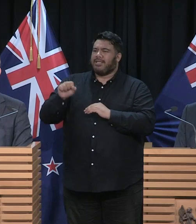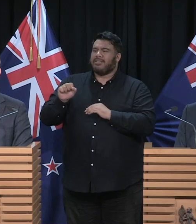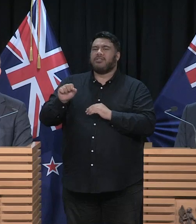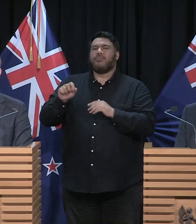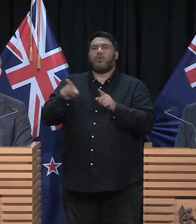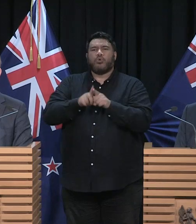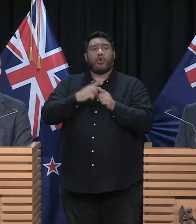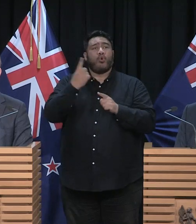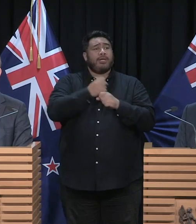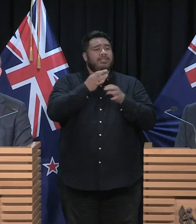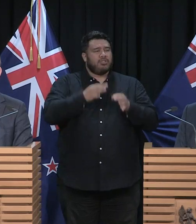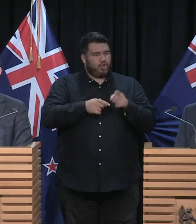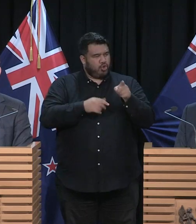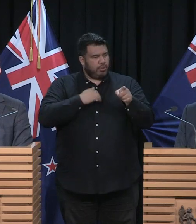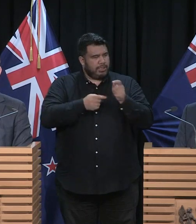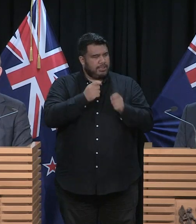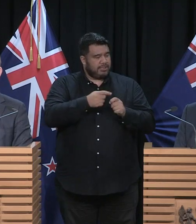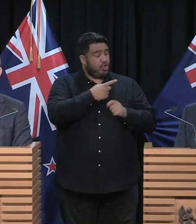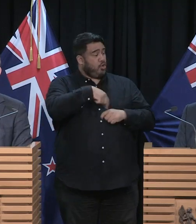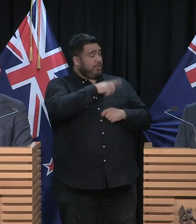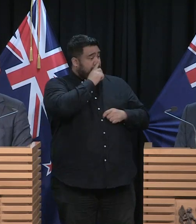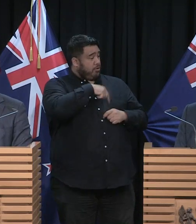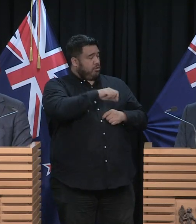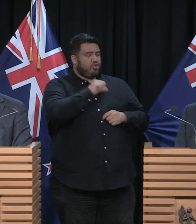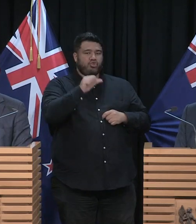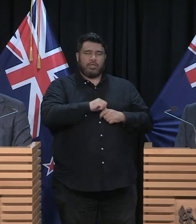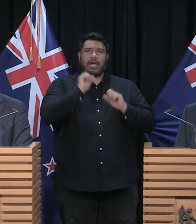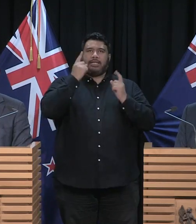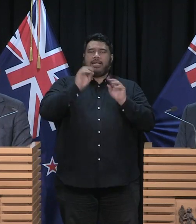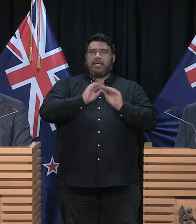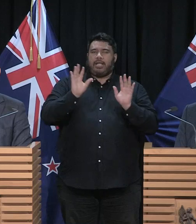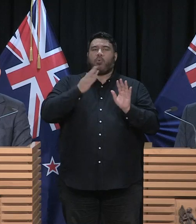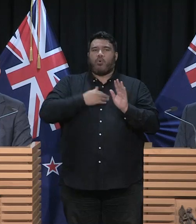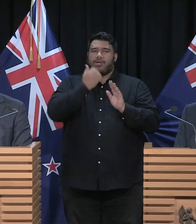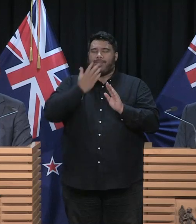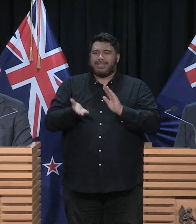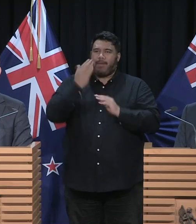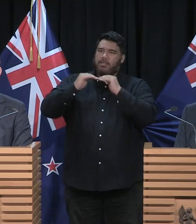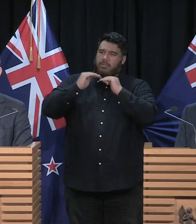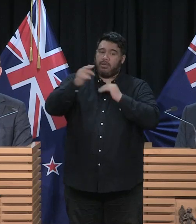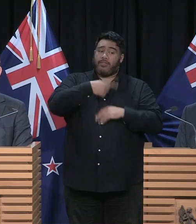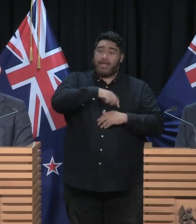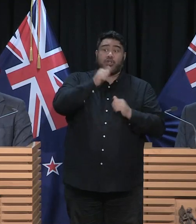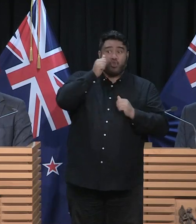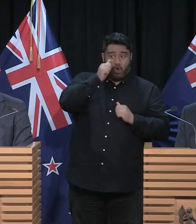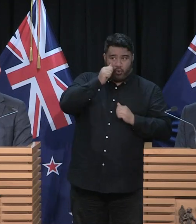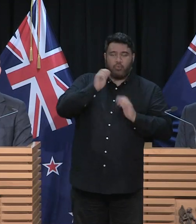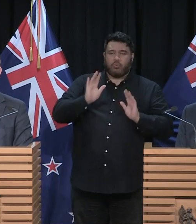at. We're working very hard to make sure that all those involved in the testing/decision-making process are very, very clear